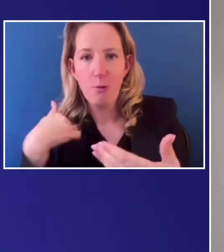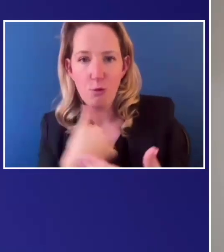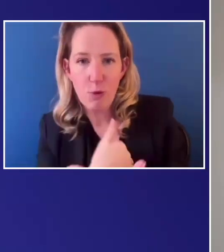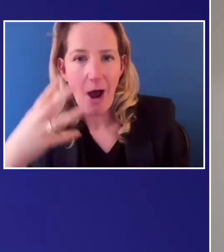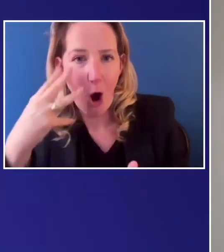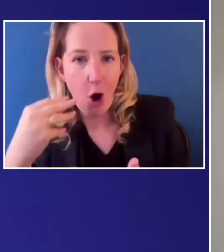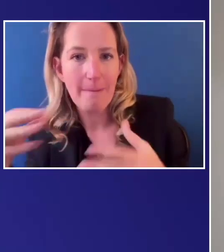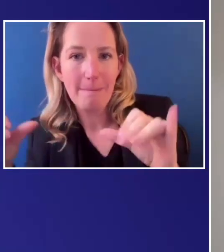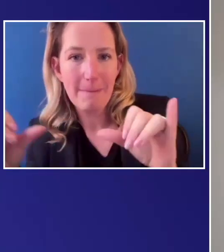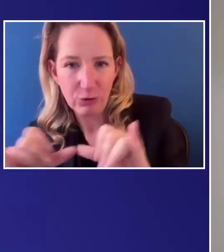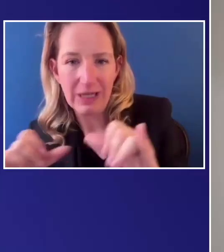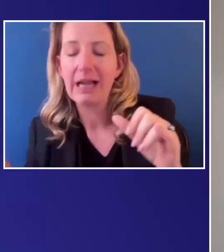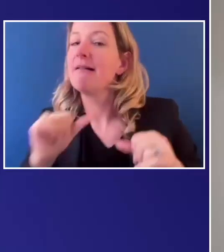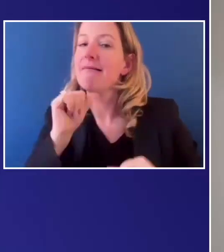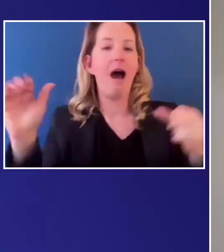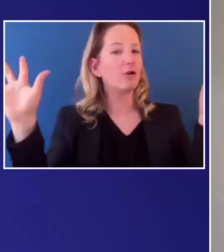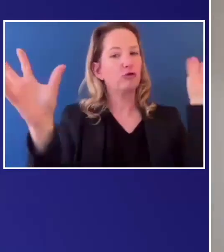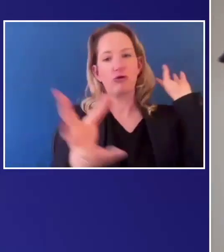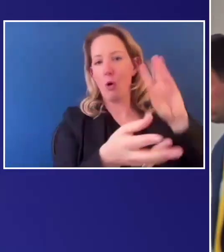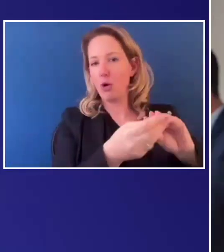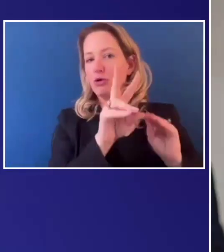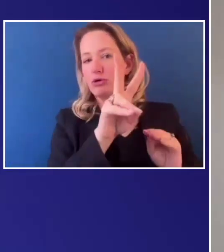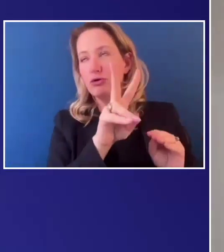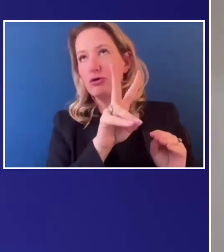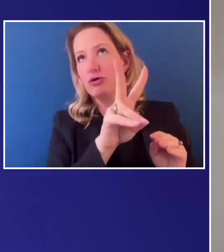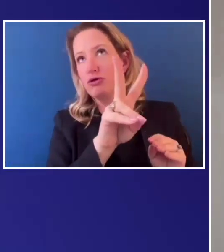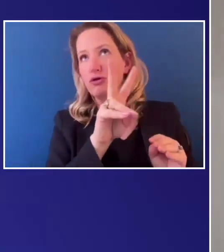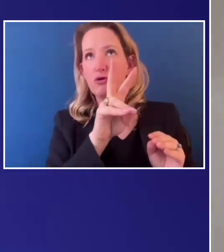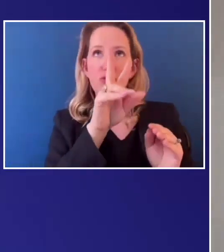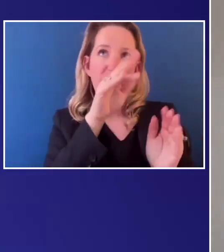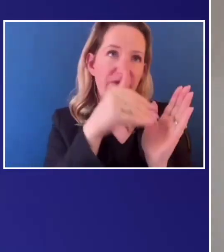the data. Thank you, Cody. Aaron, please.